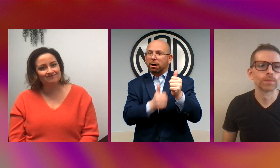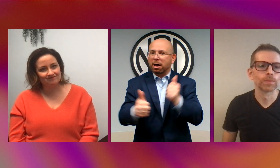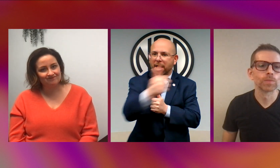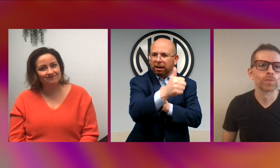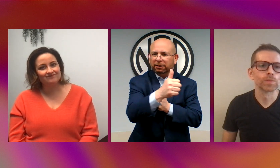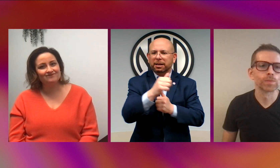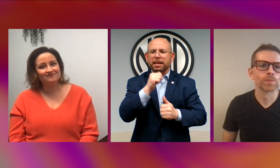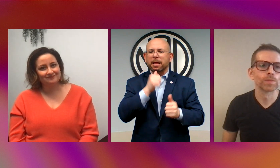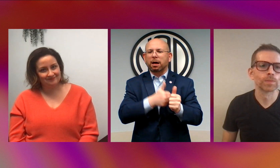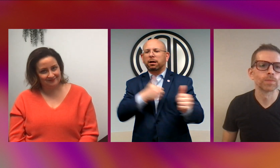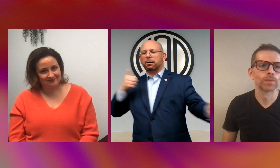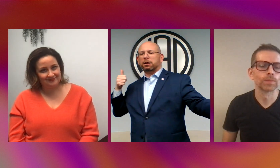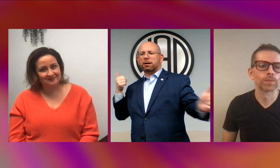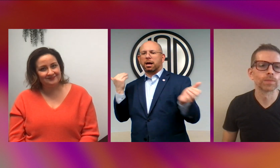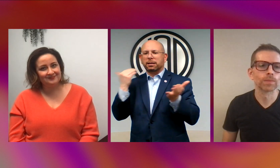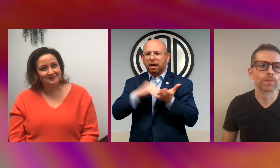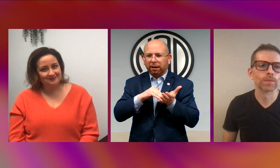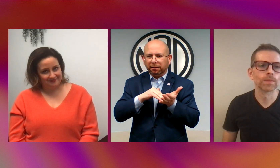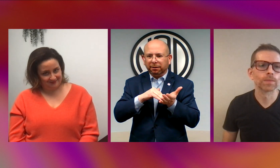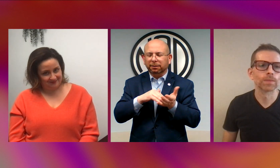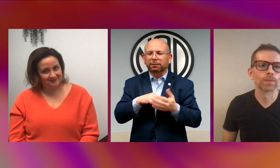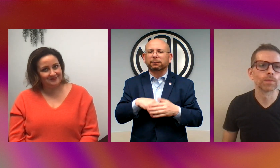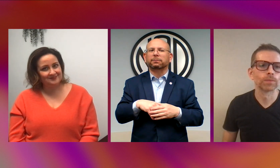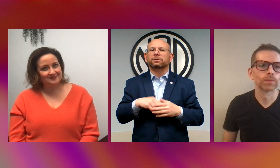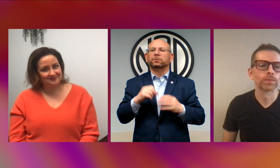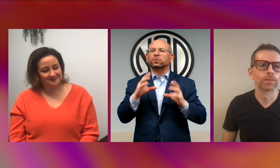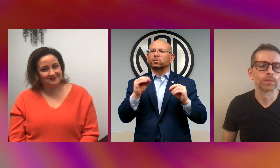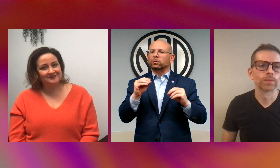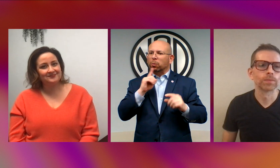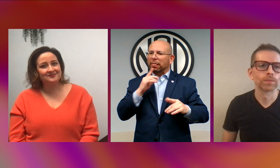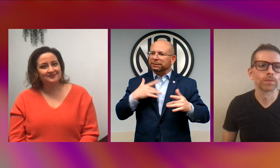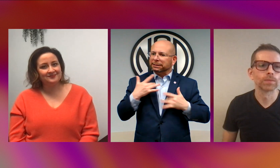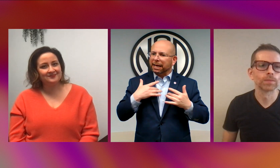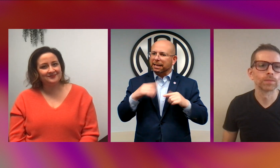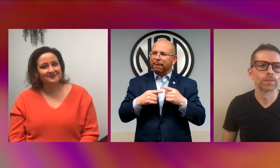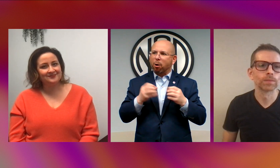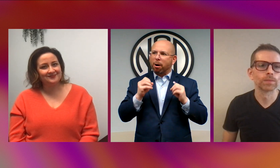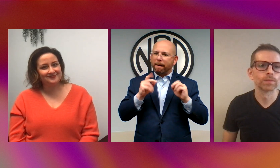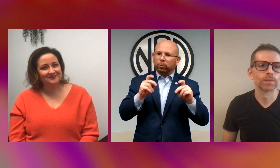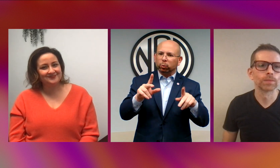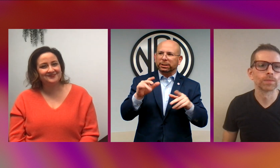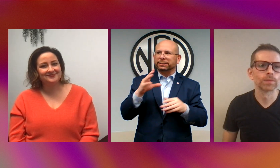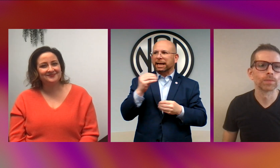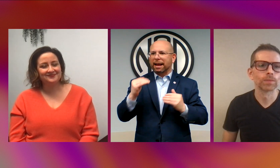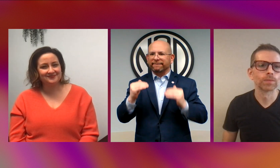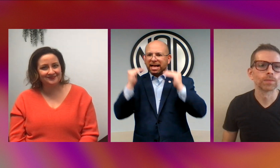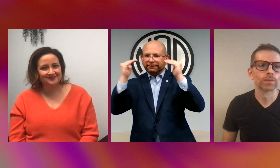if not ahead, but we continue to lag behind. So what I would like to see